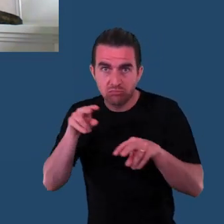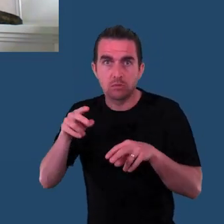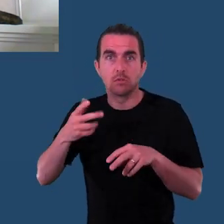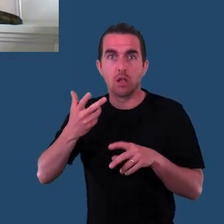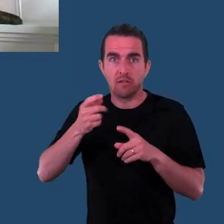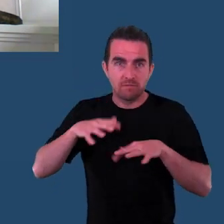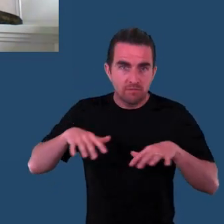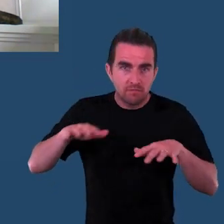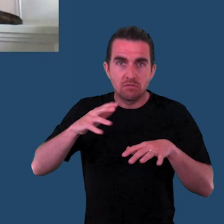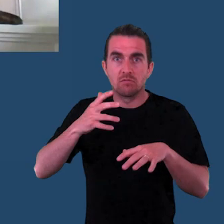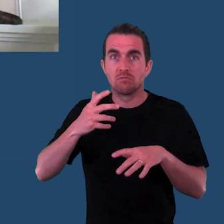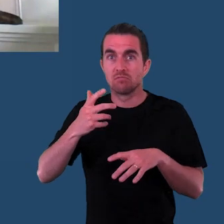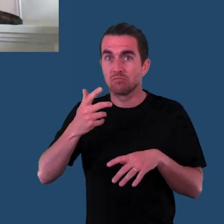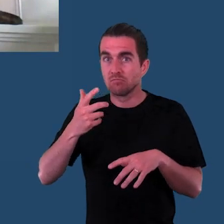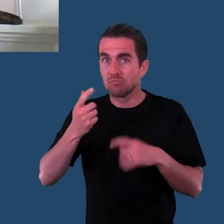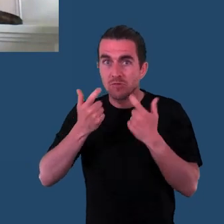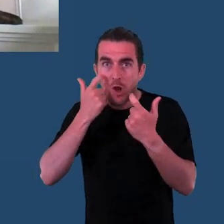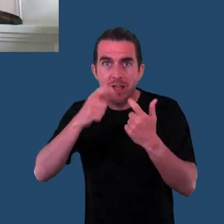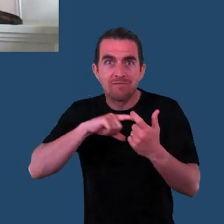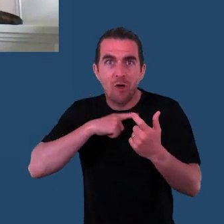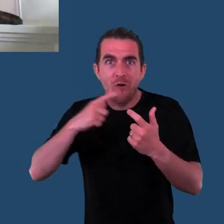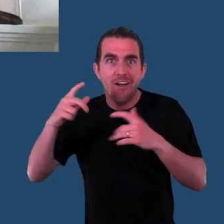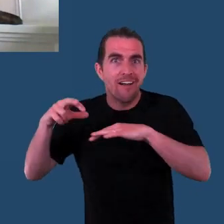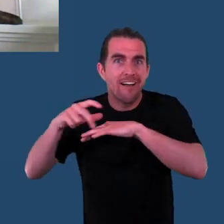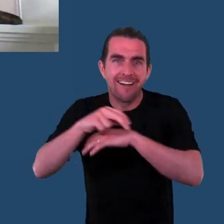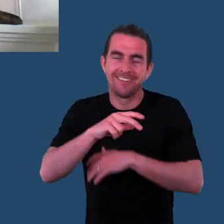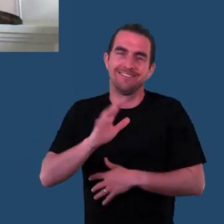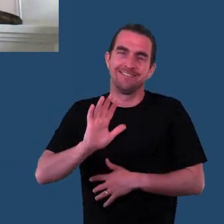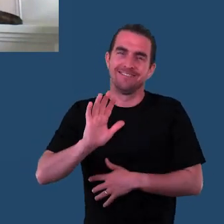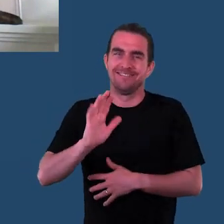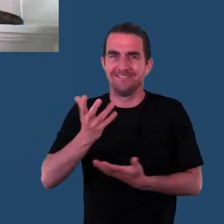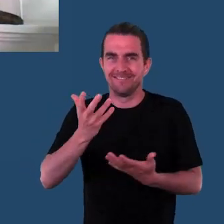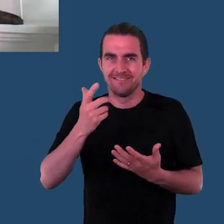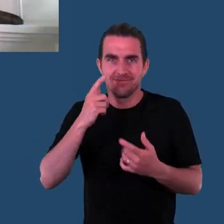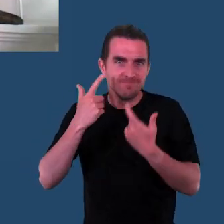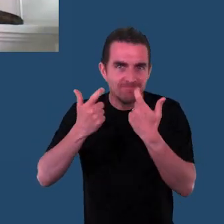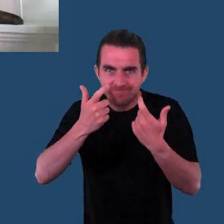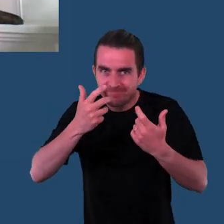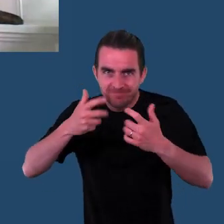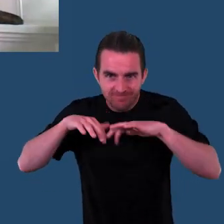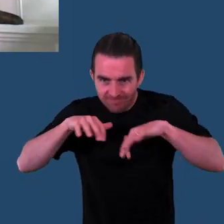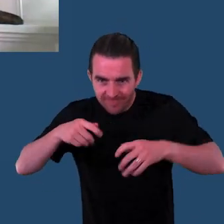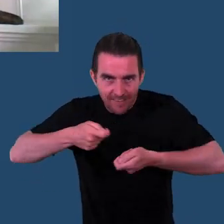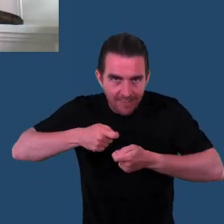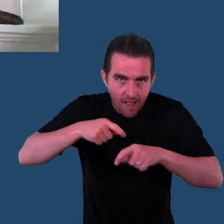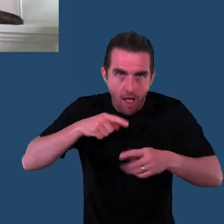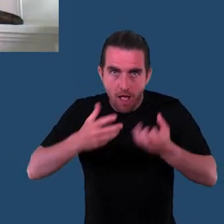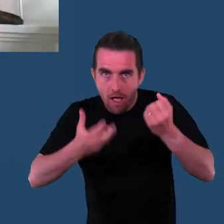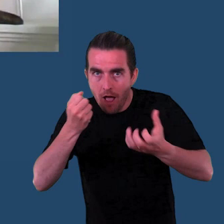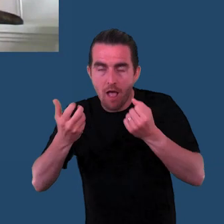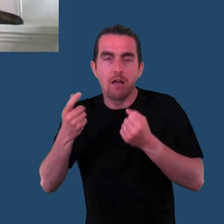Often, looking for ammonites trolling through the beaches is a common pastime that I do, and I never get tired of it, actually.